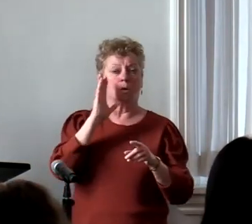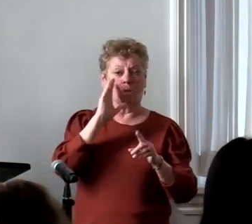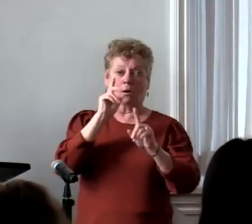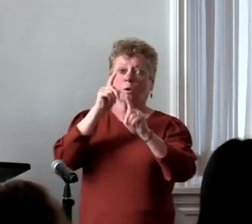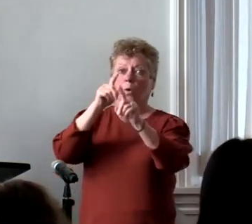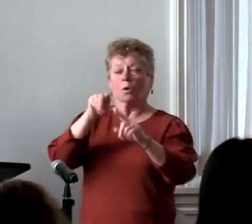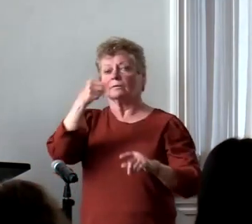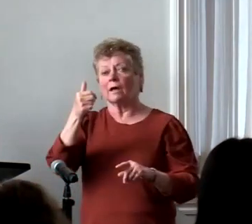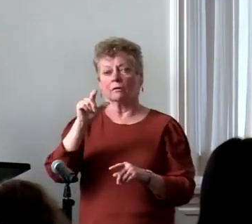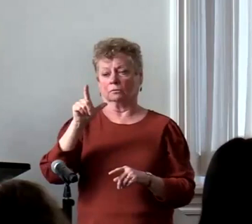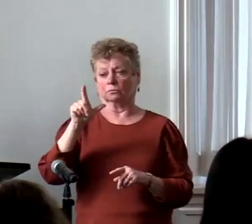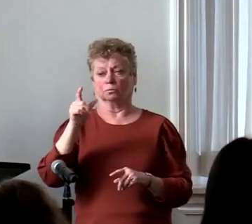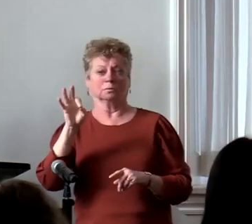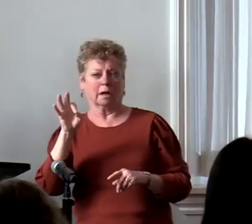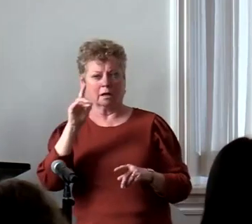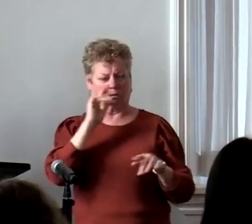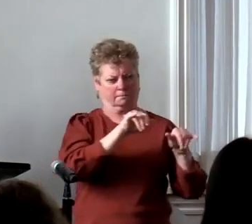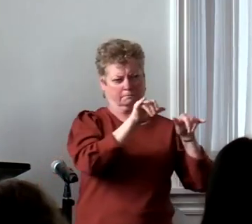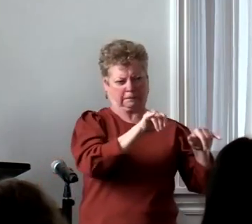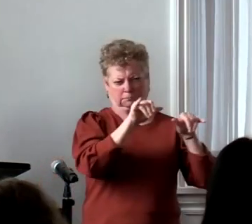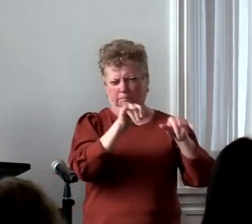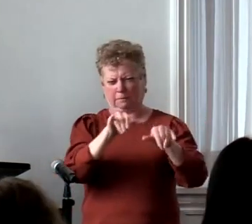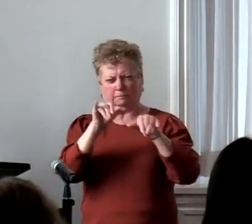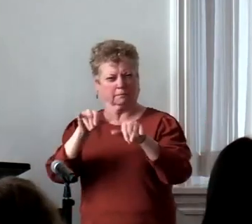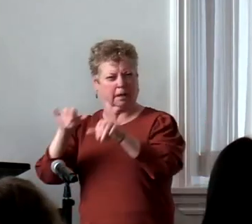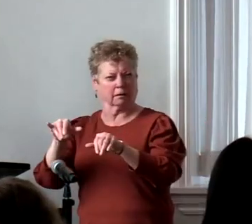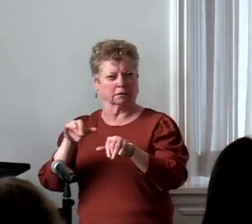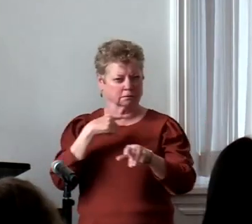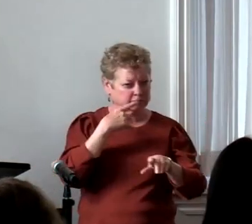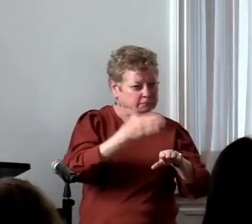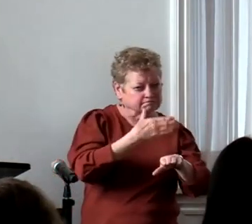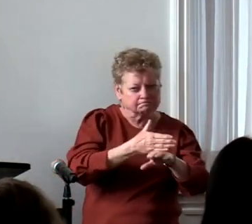in terms of doing measurements that will be important for Nova Scotians.